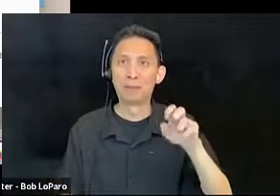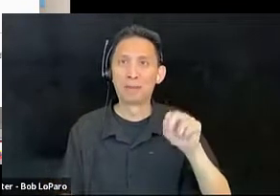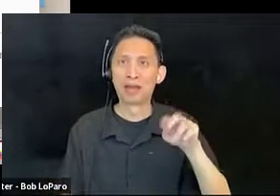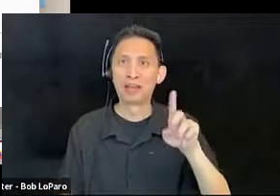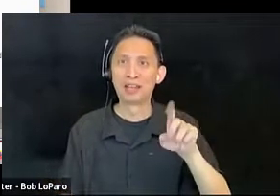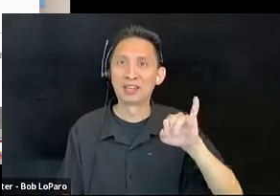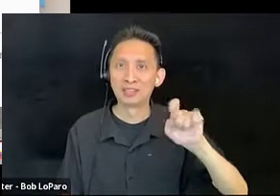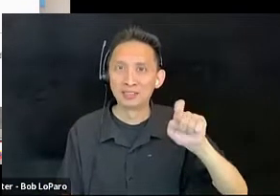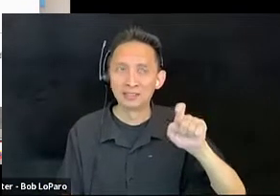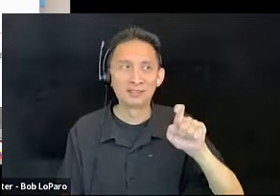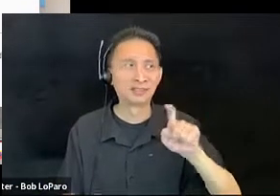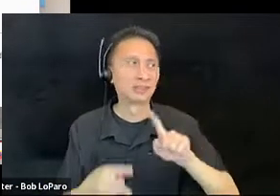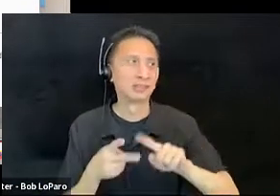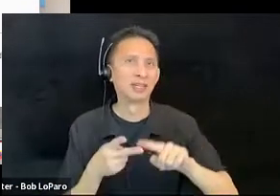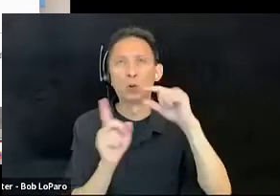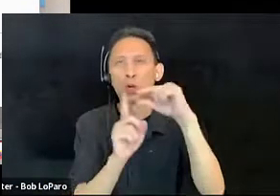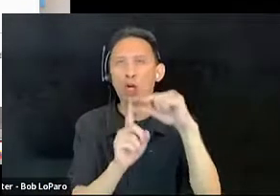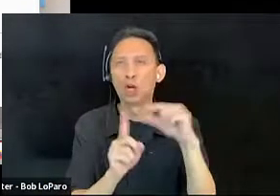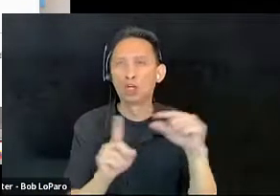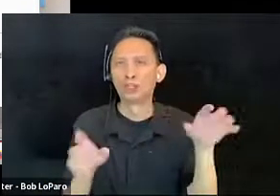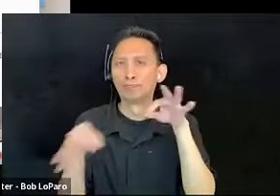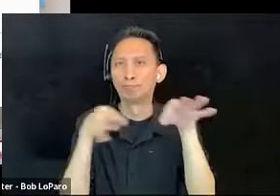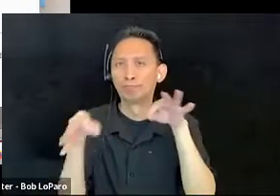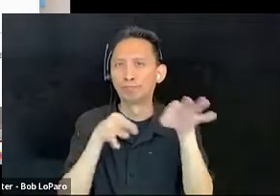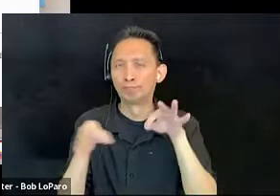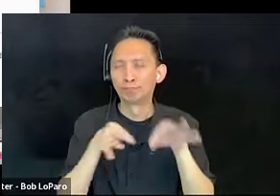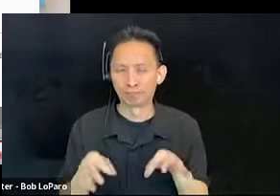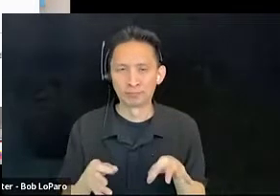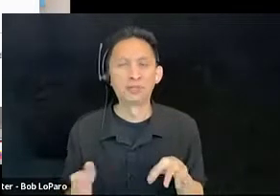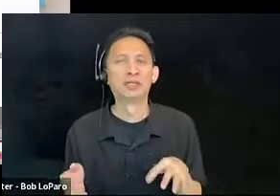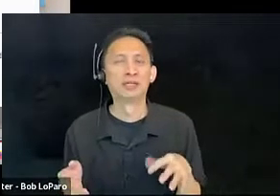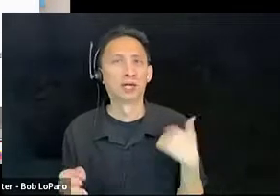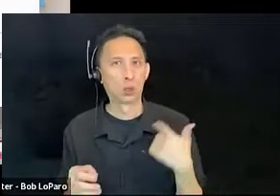'cause we realized we were throwing a lot of terms out there that people wouldn't necessarily know,